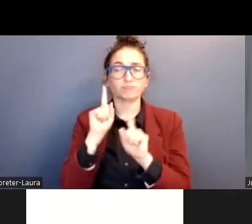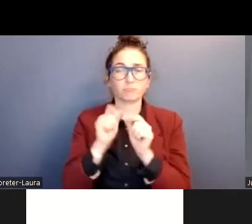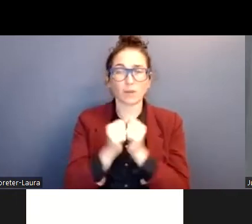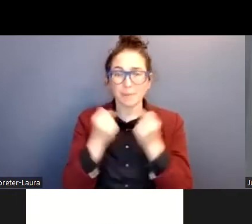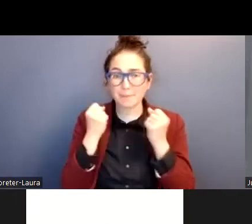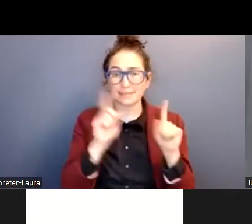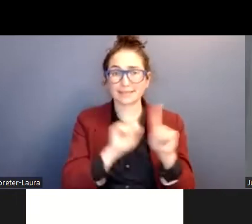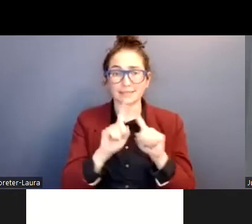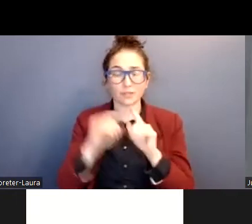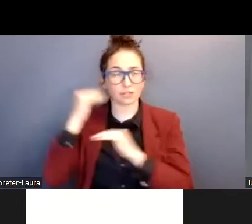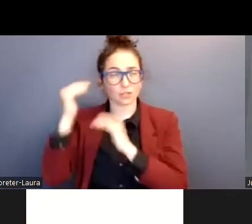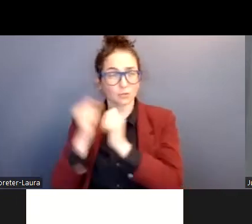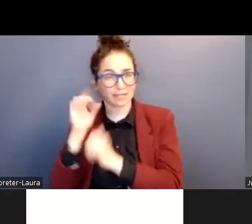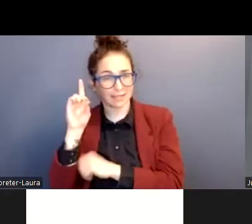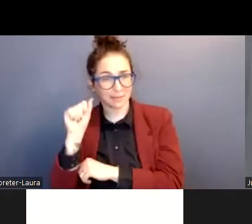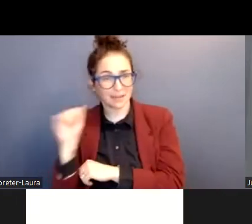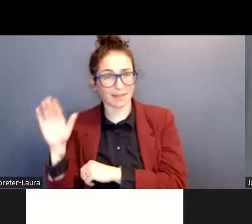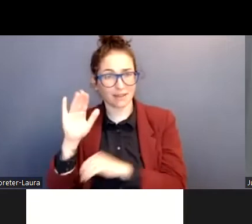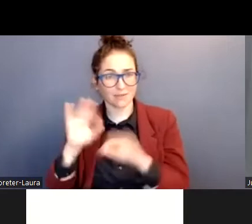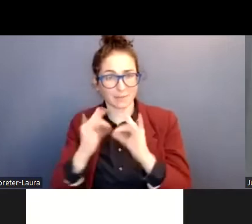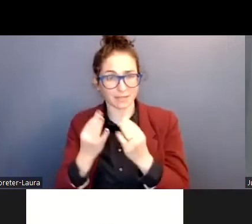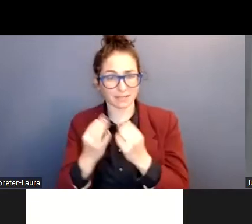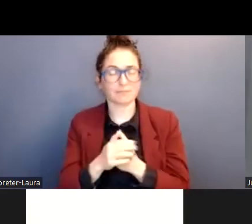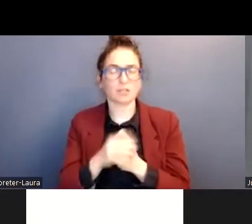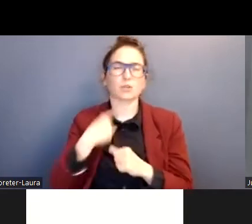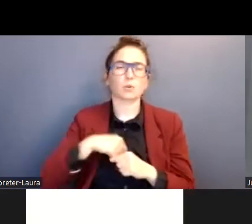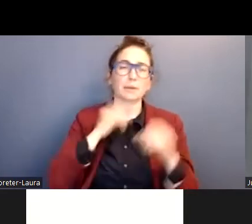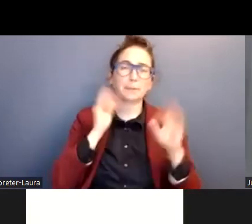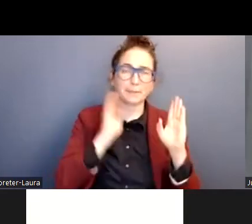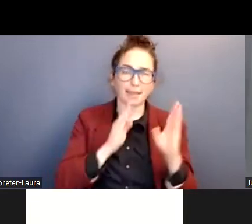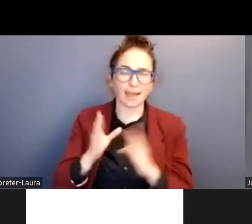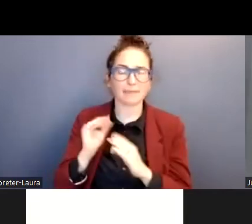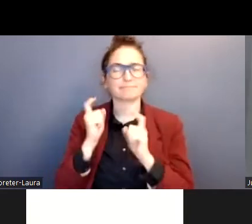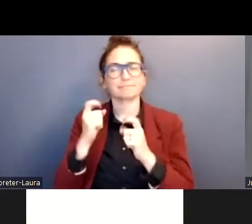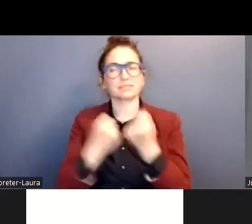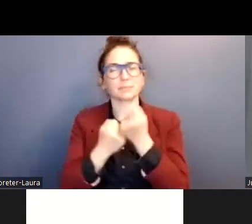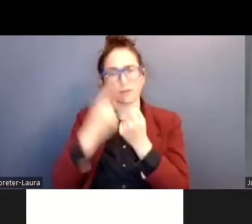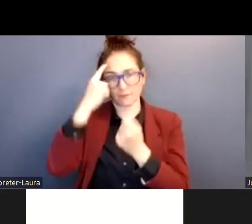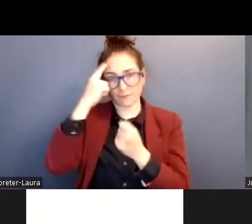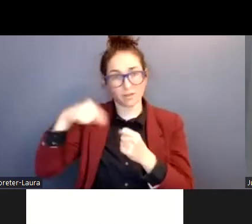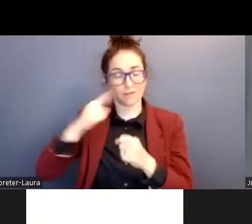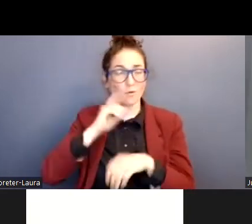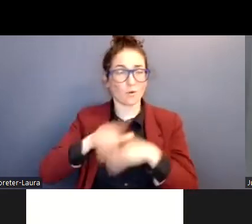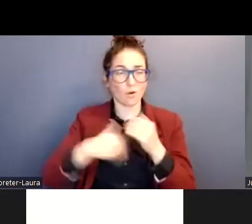disabilities and their families to plan and give support to them for all stages of life. I am a